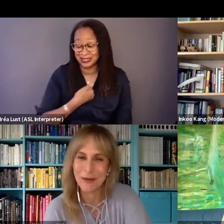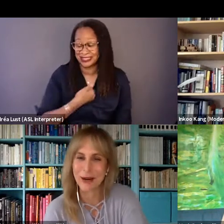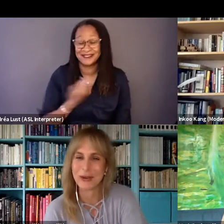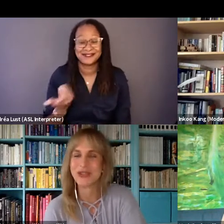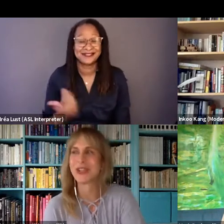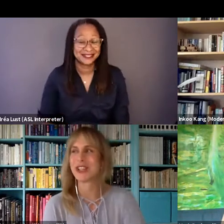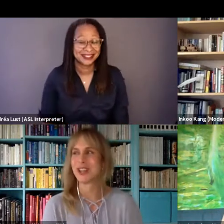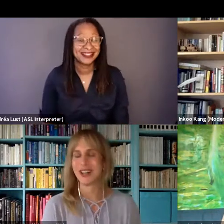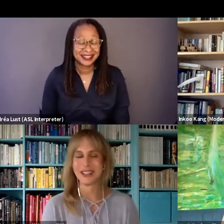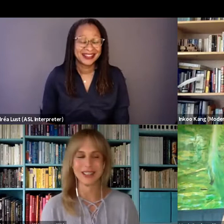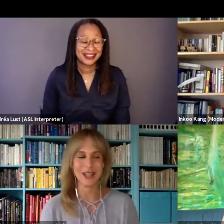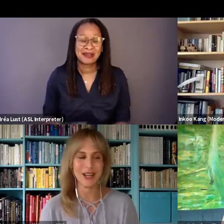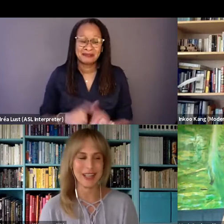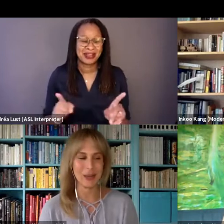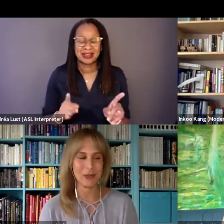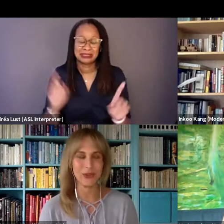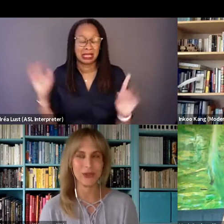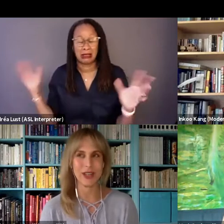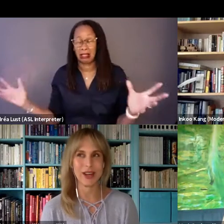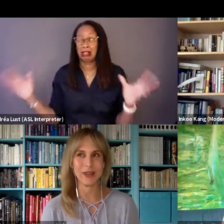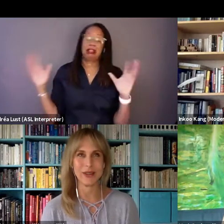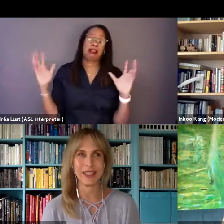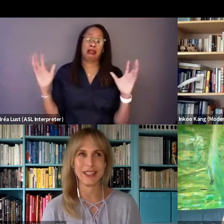But it was such an onslaught and it was so,